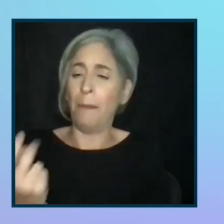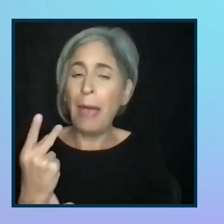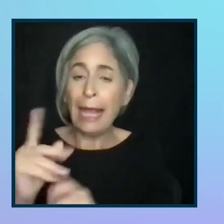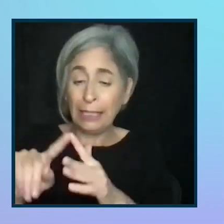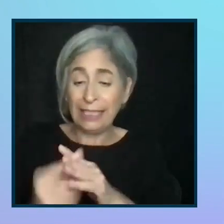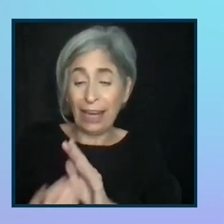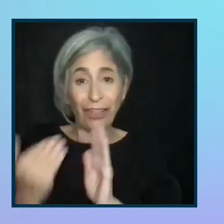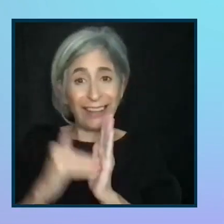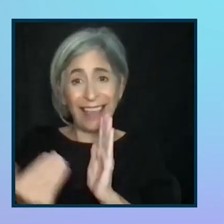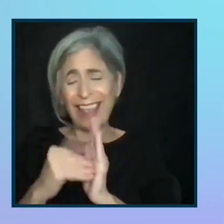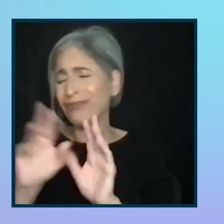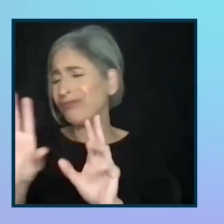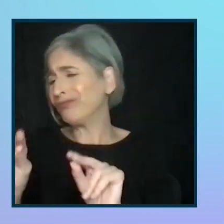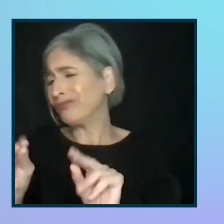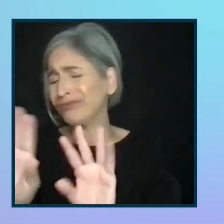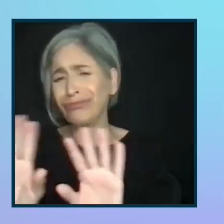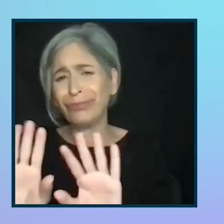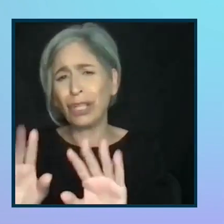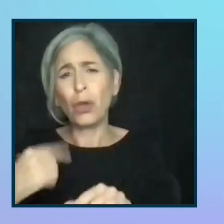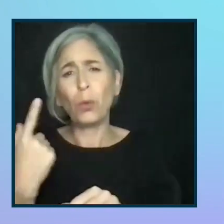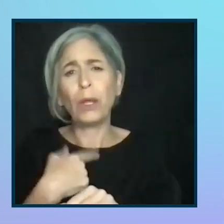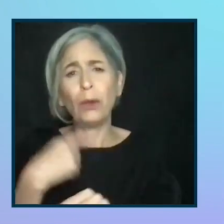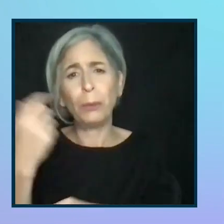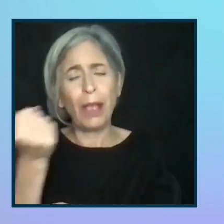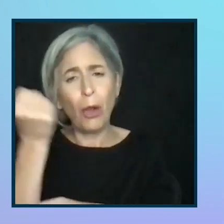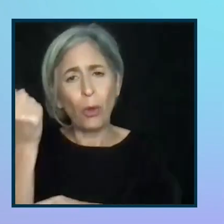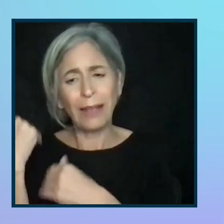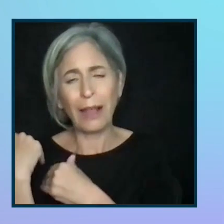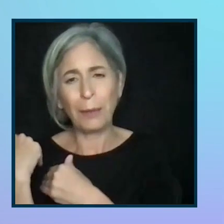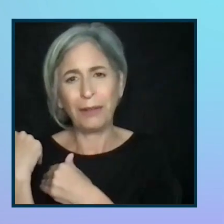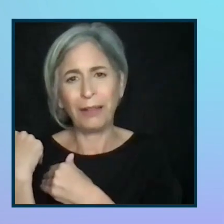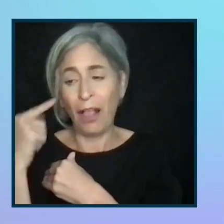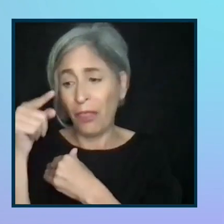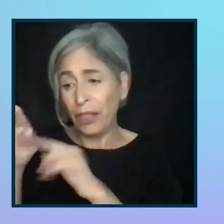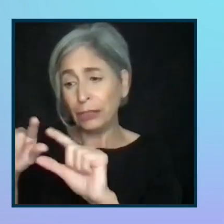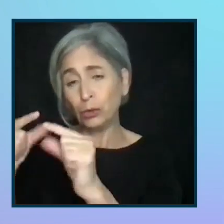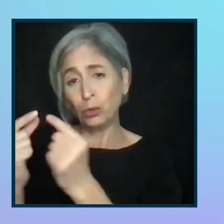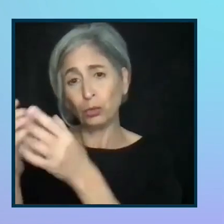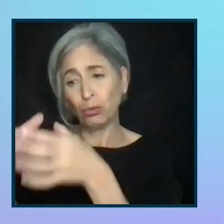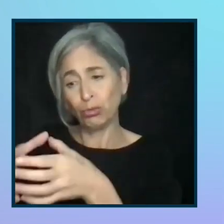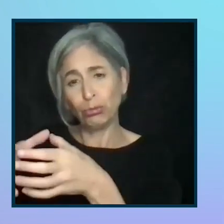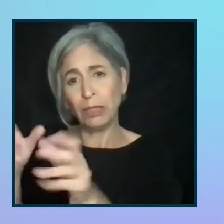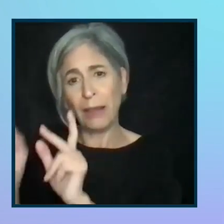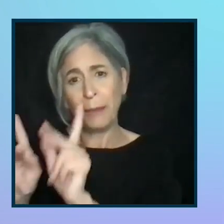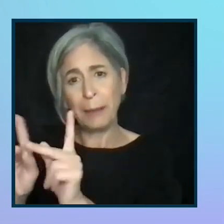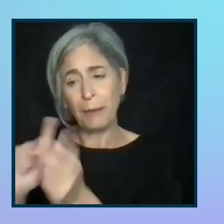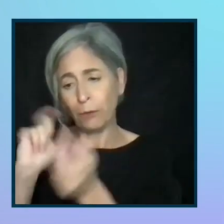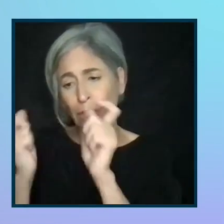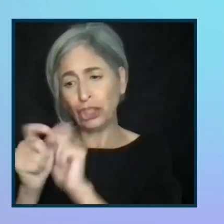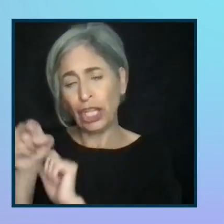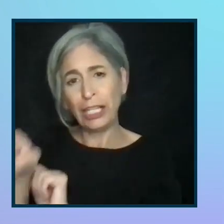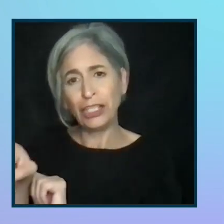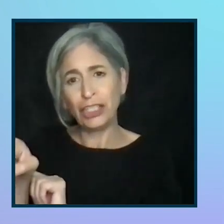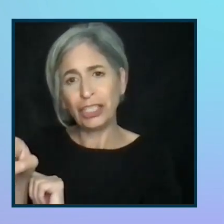You say, look, if we're gonna be held accountable for this group of people, having this sort of change, then what we need to do next is clear,